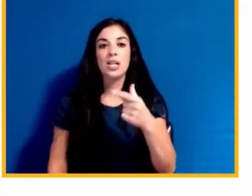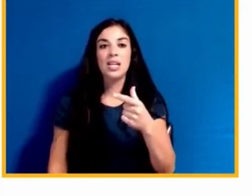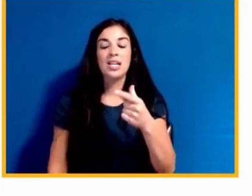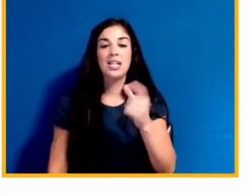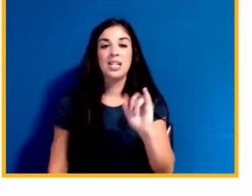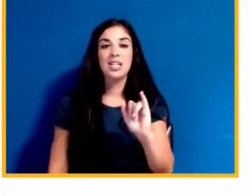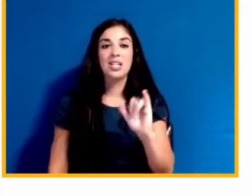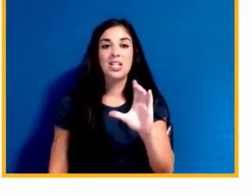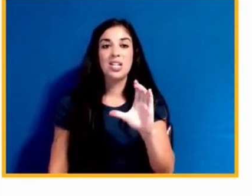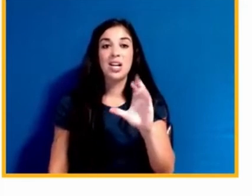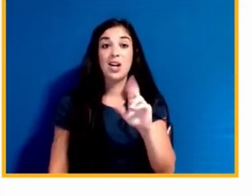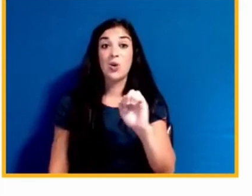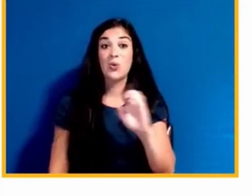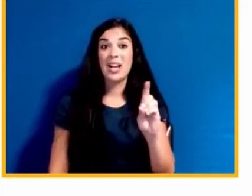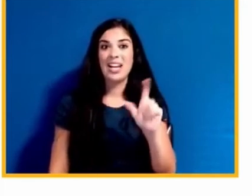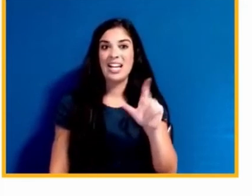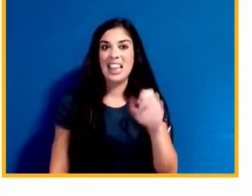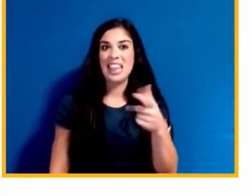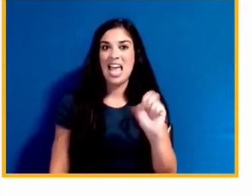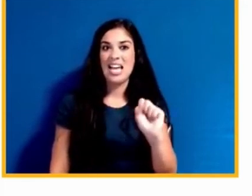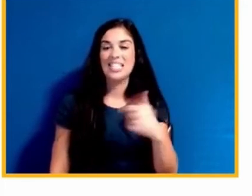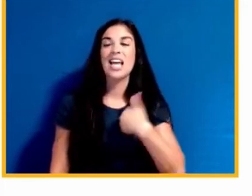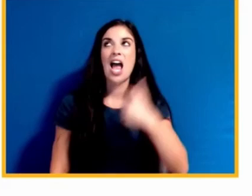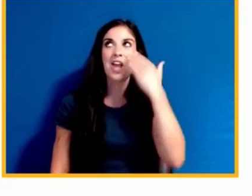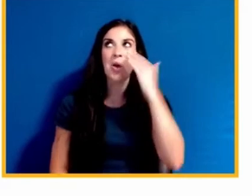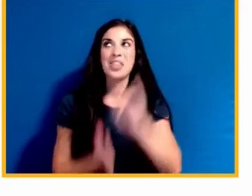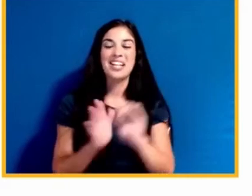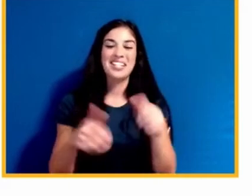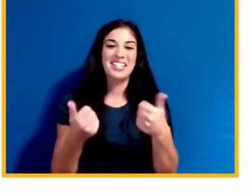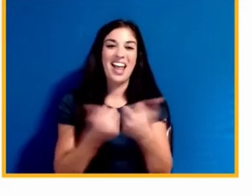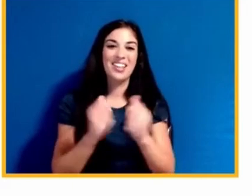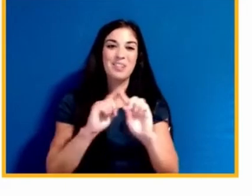but otherwise I really enjoyed that. That was that was a great performance, thank you.